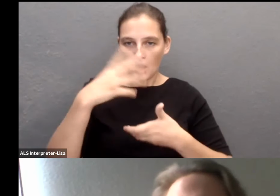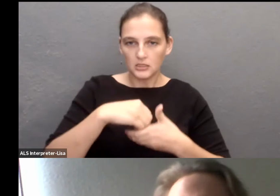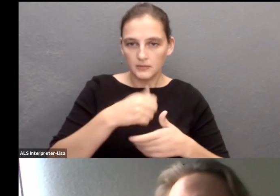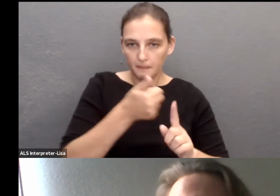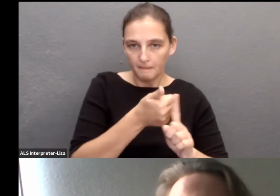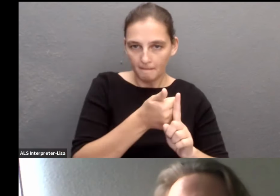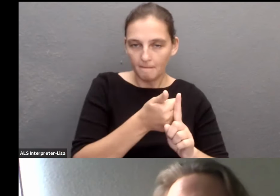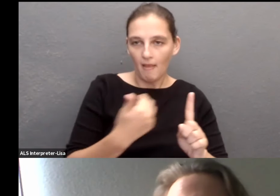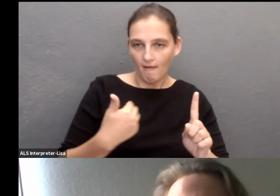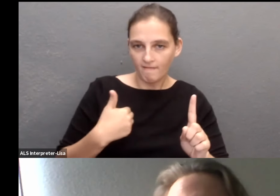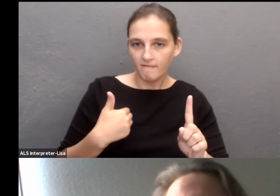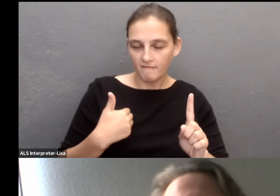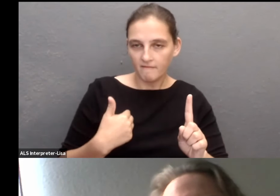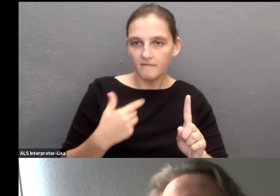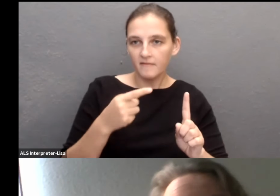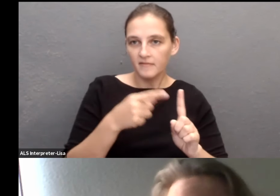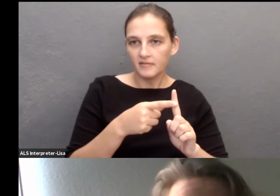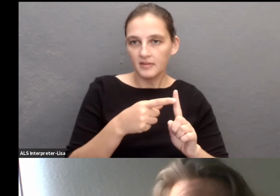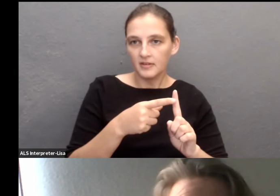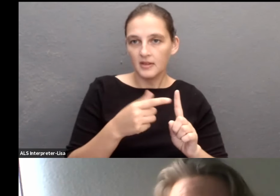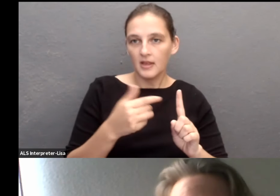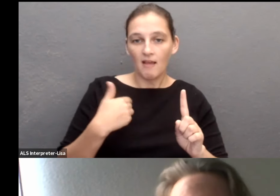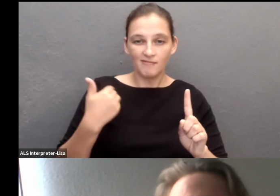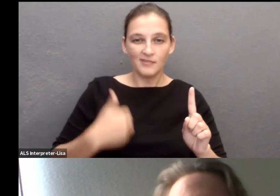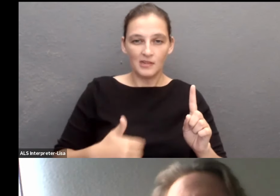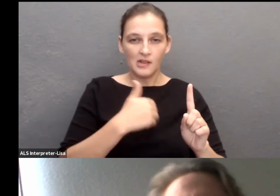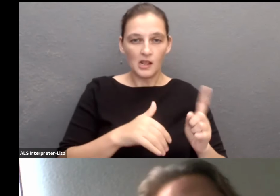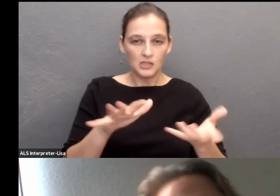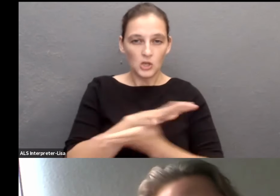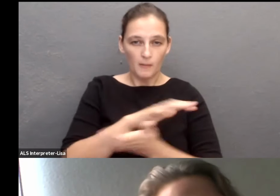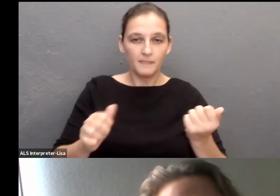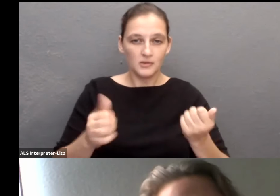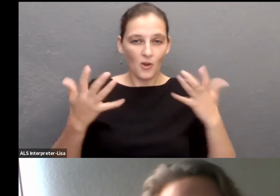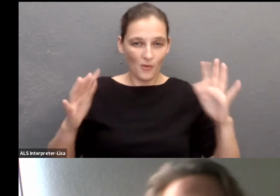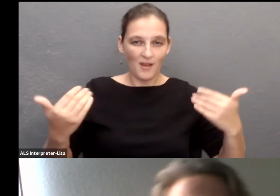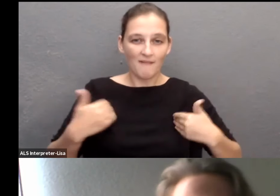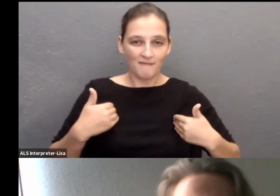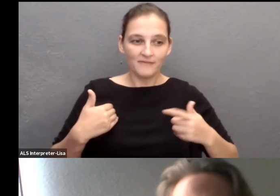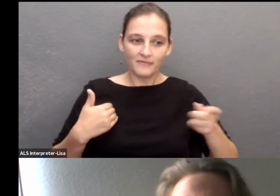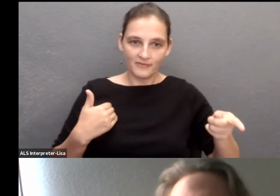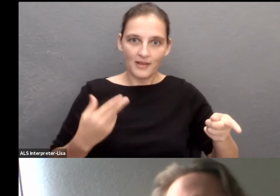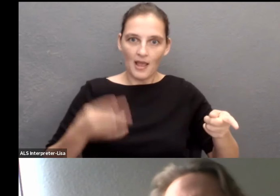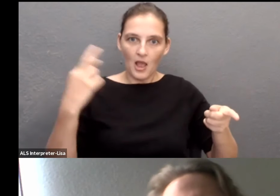and he also has lung damage and so he has a high risk condition to, and we